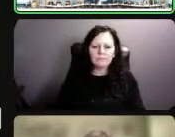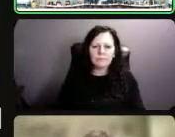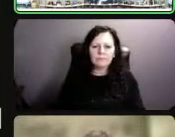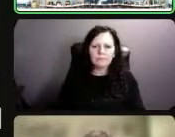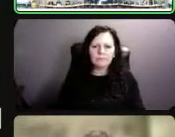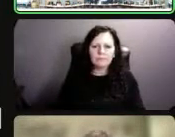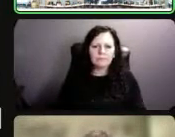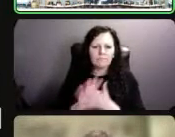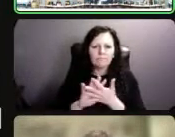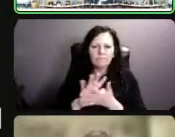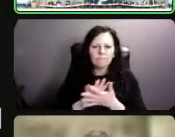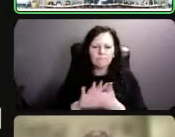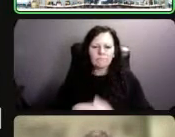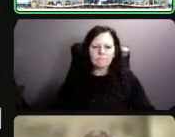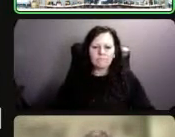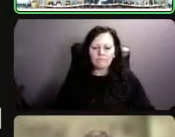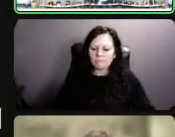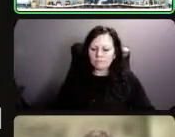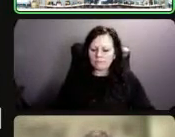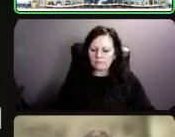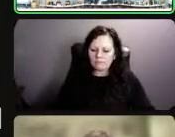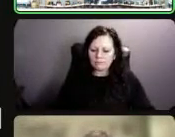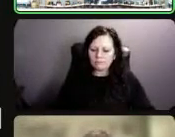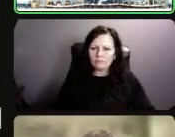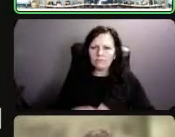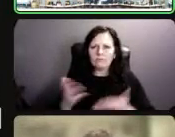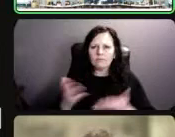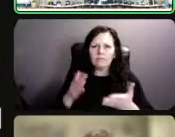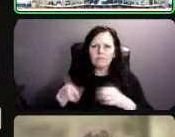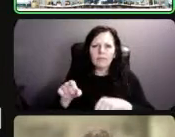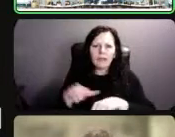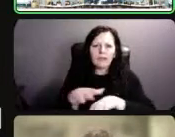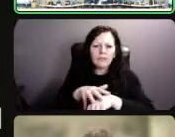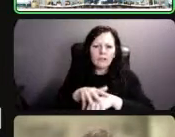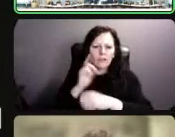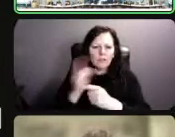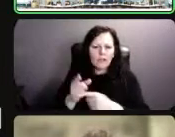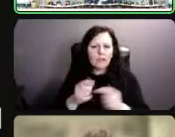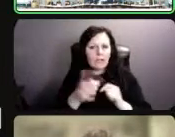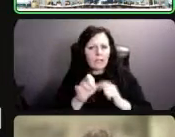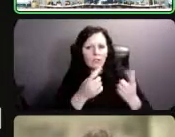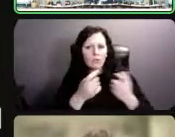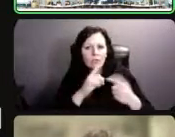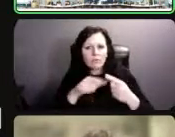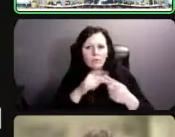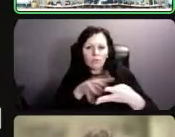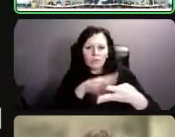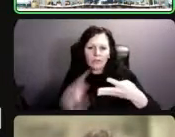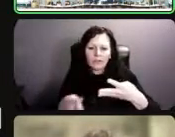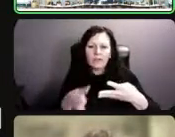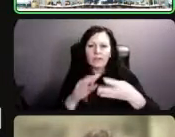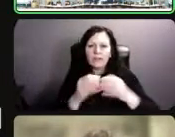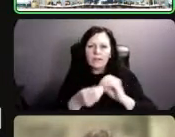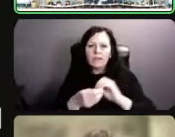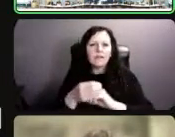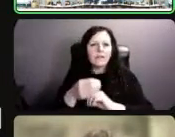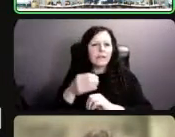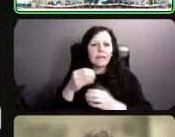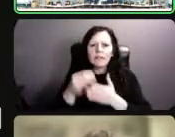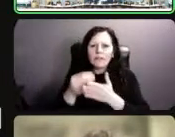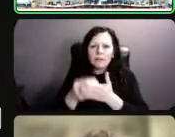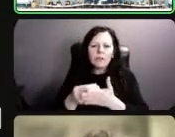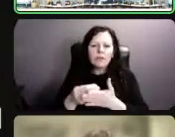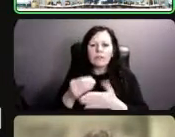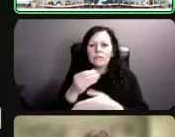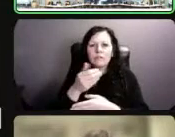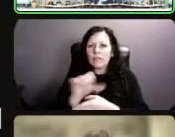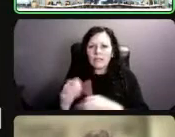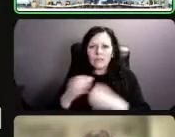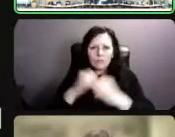GENERATE WOULD BE A ROBUST